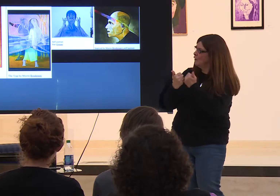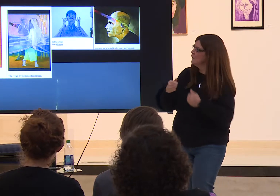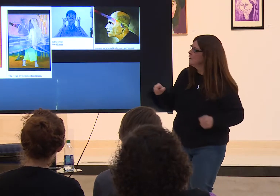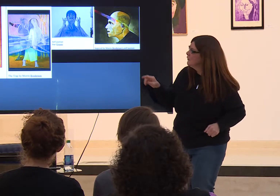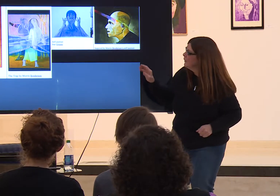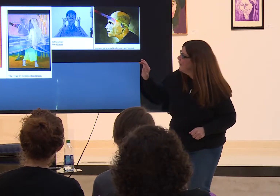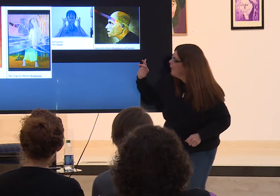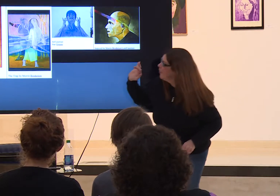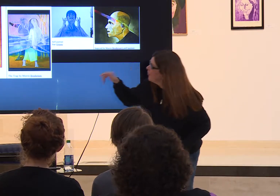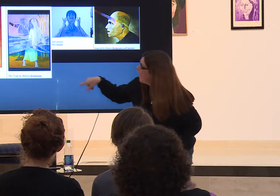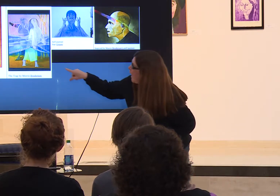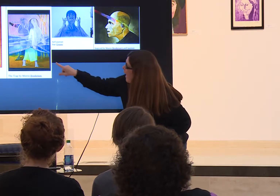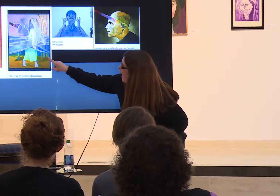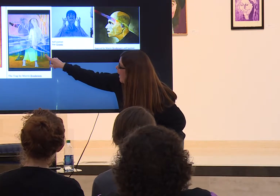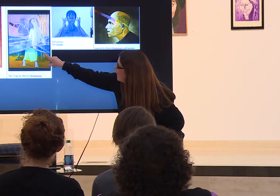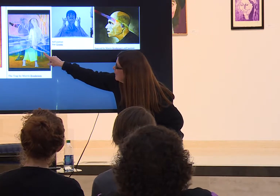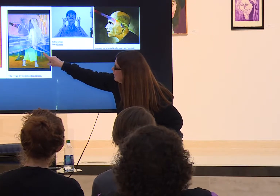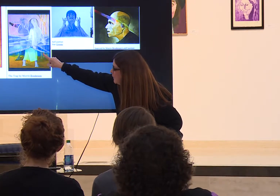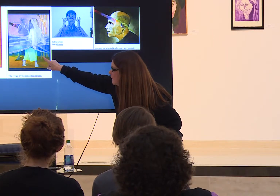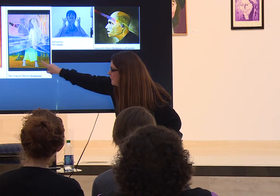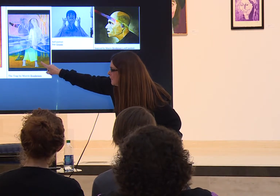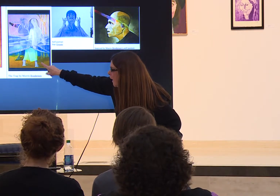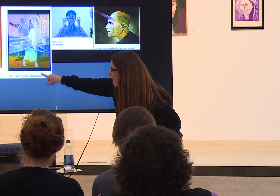So this is the Inspirational Challenge.